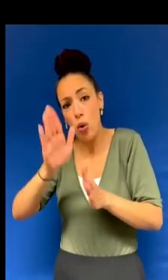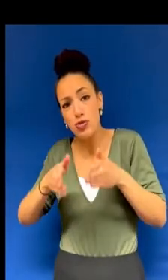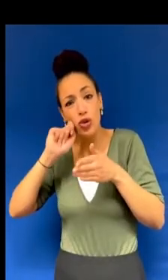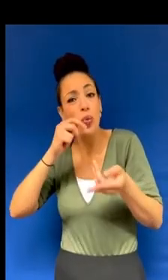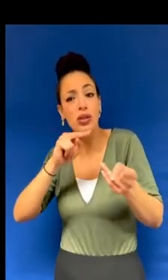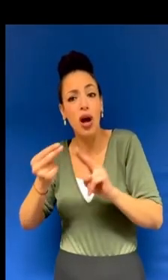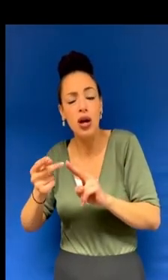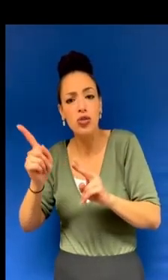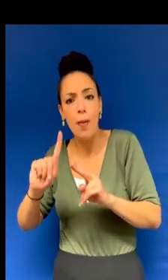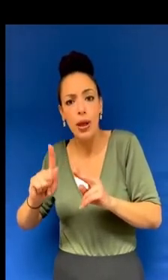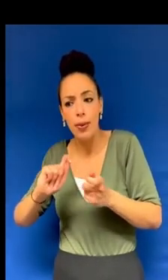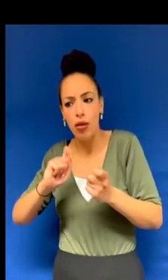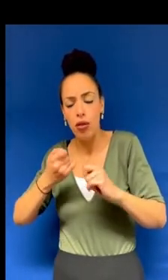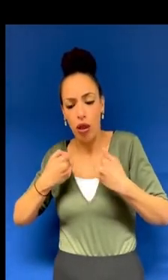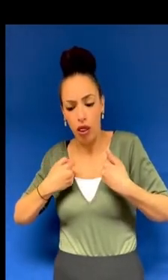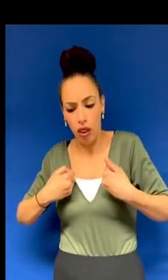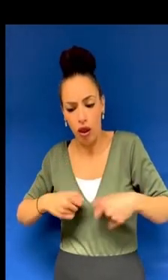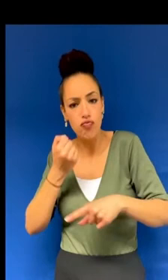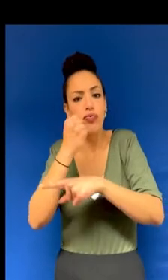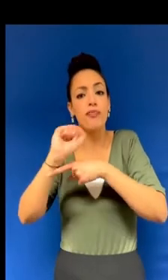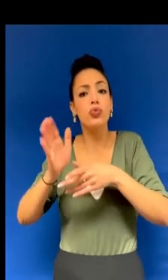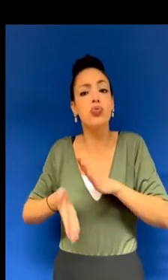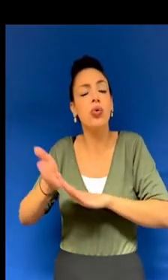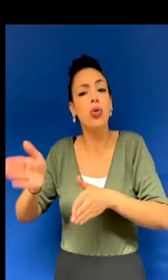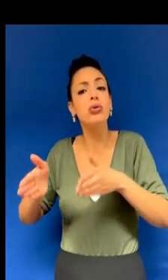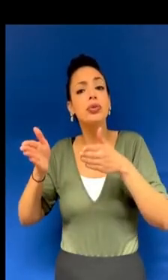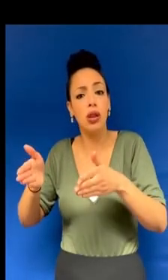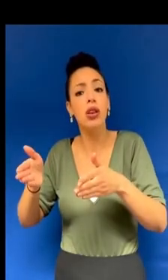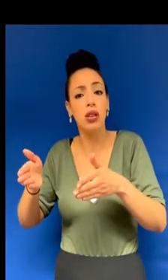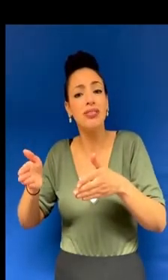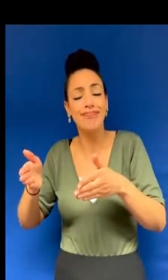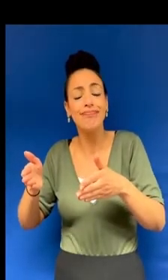stories going around amongst the kind of the older generations, that if you end up in hospital you